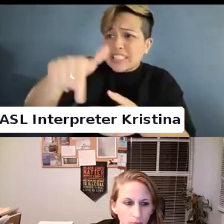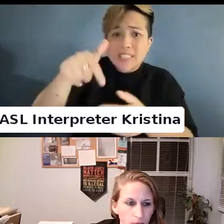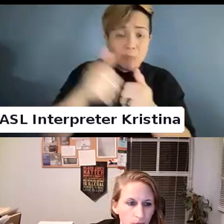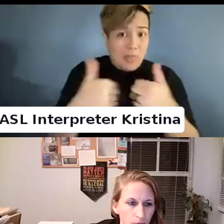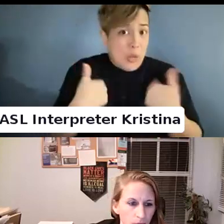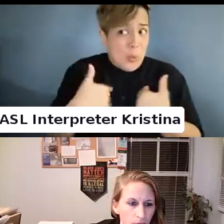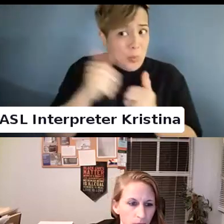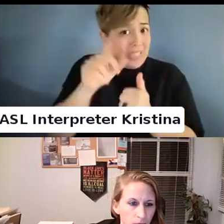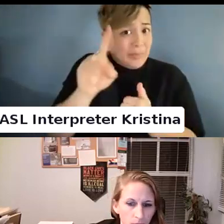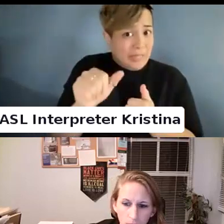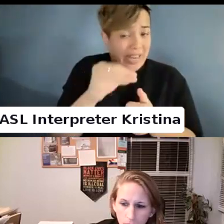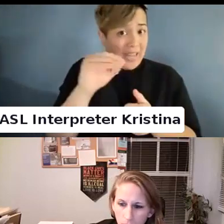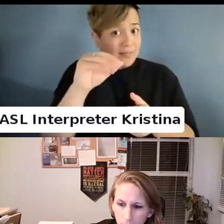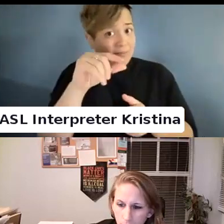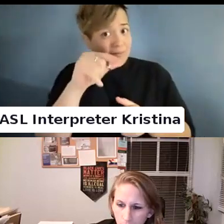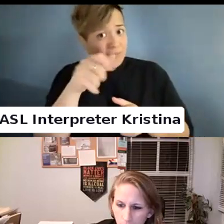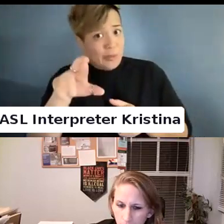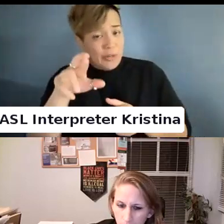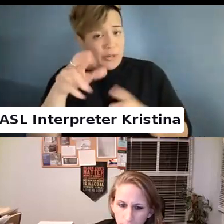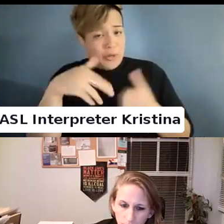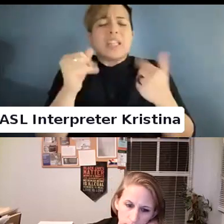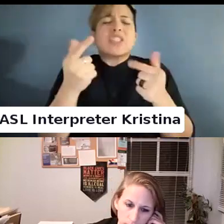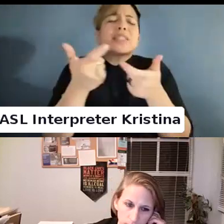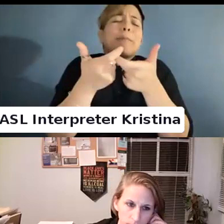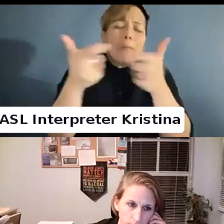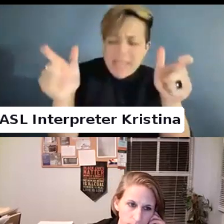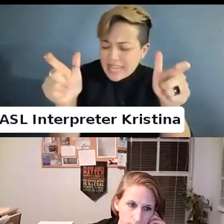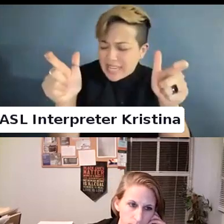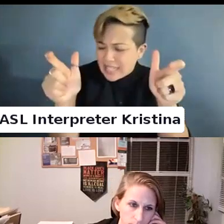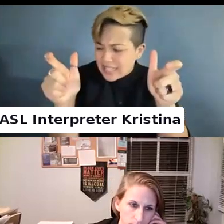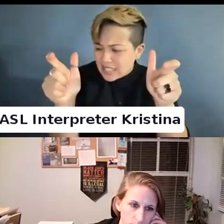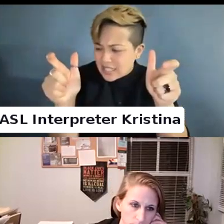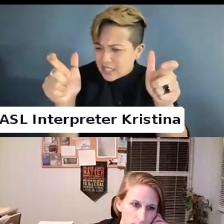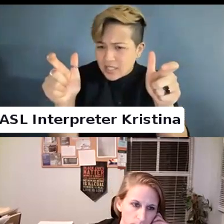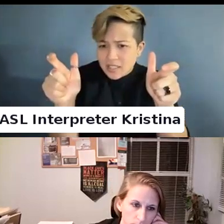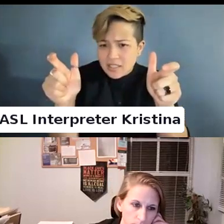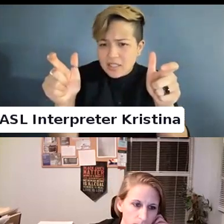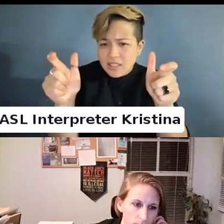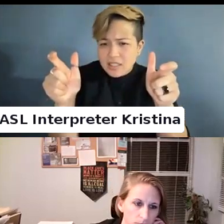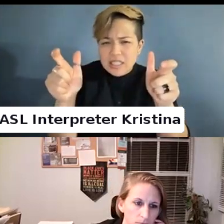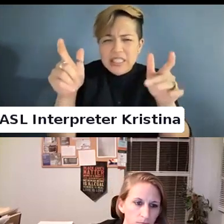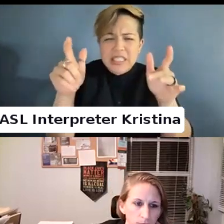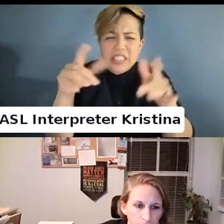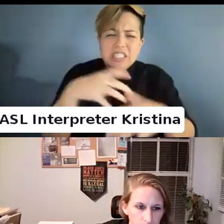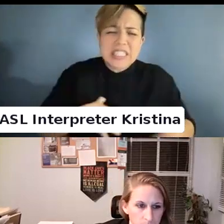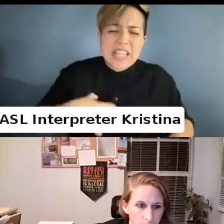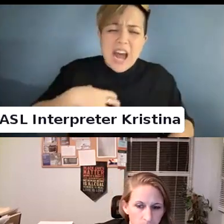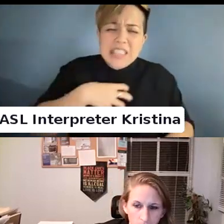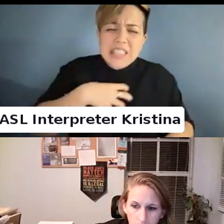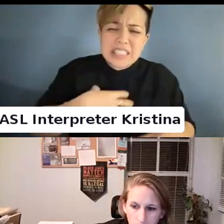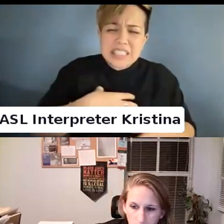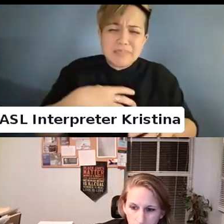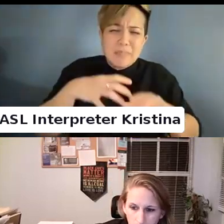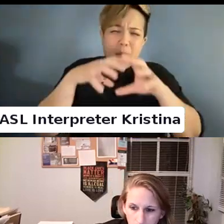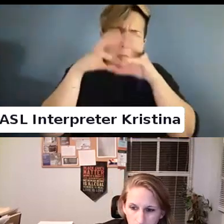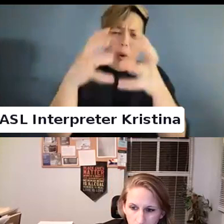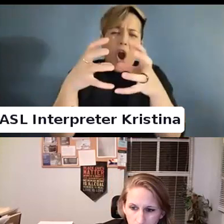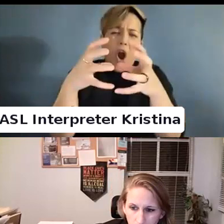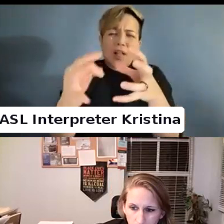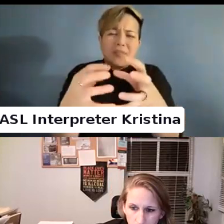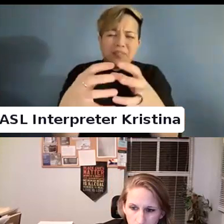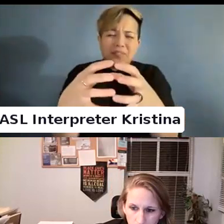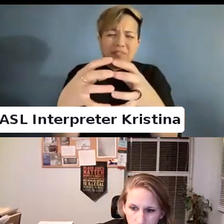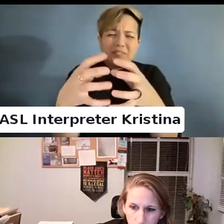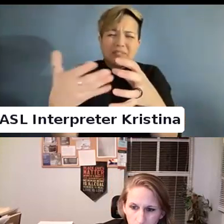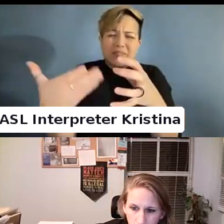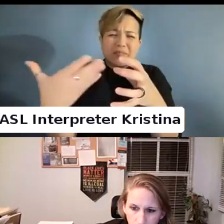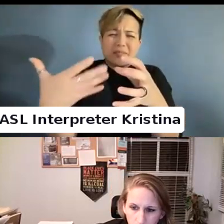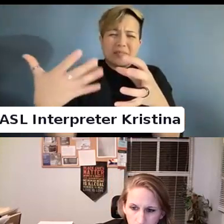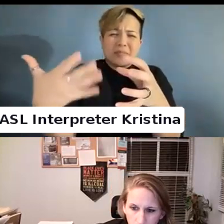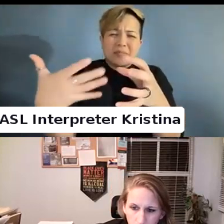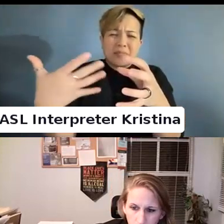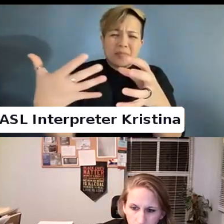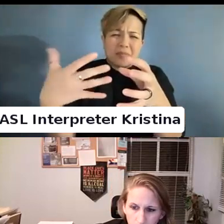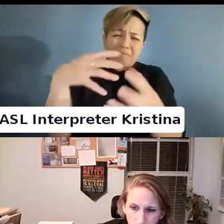I just it is just like a big disgusting ball of just chaos.